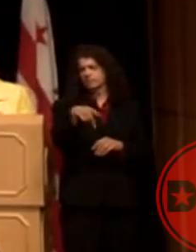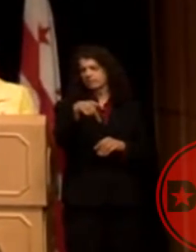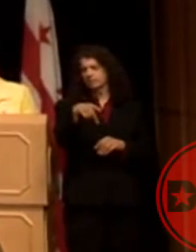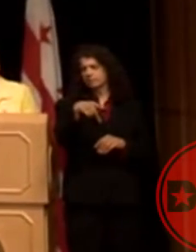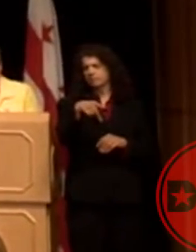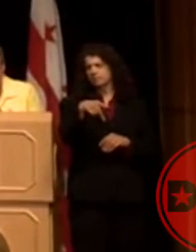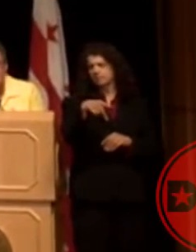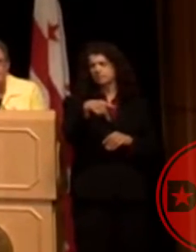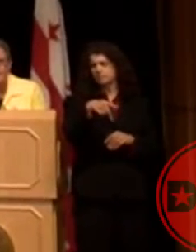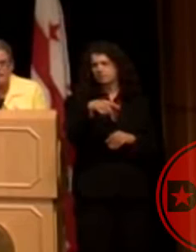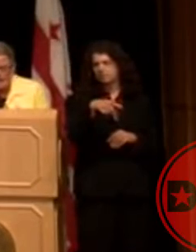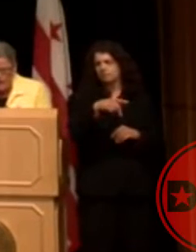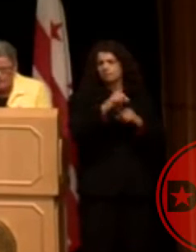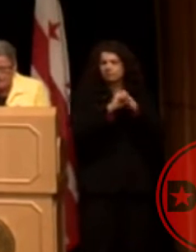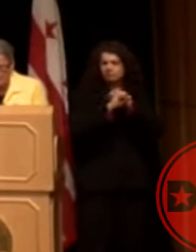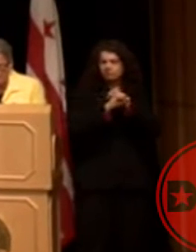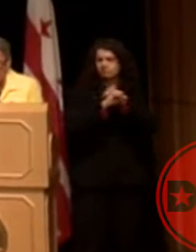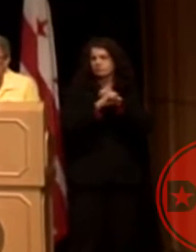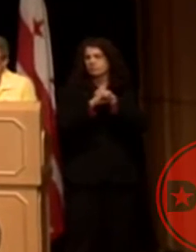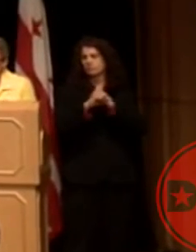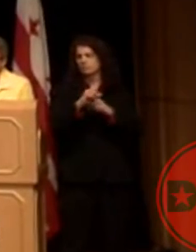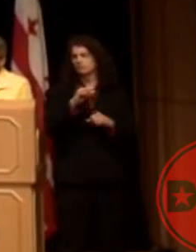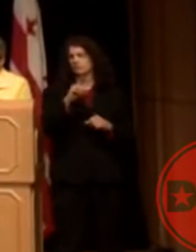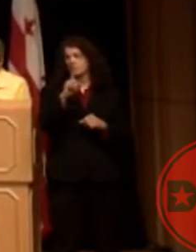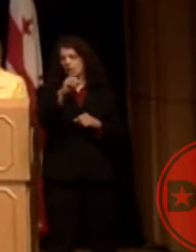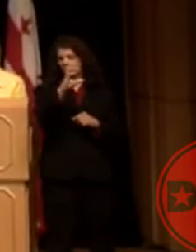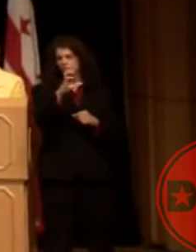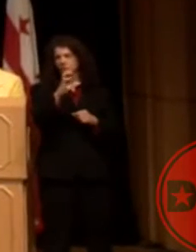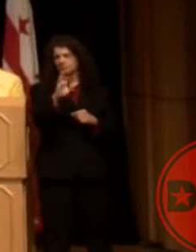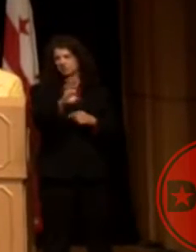MILLION IN GAP FUNDING FROM THE HOUSING PRODUCTION TRUST FUND